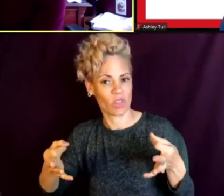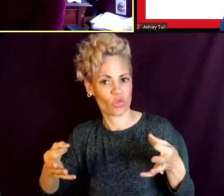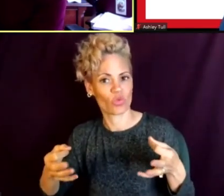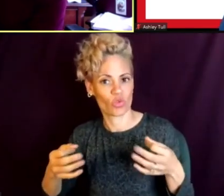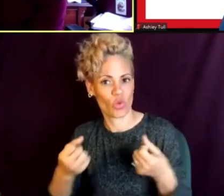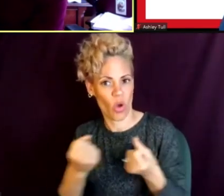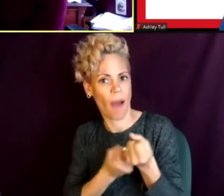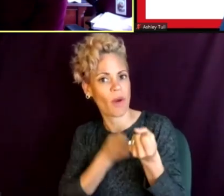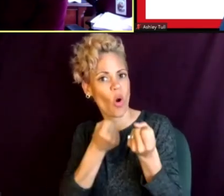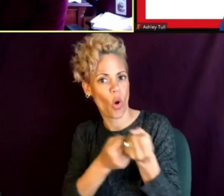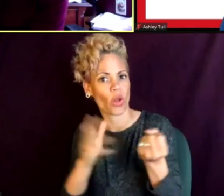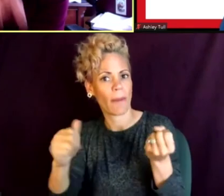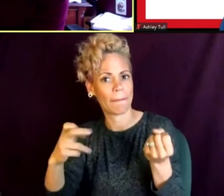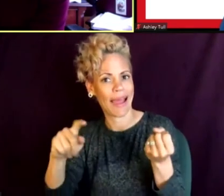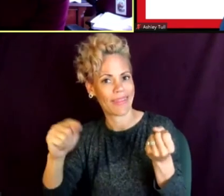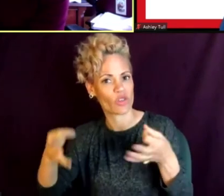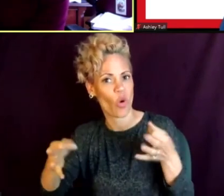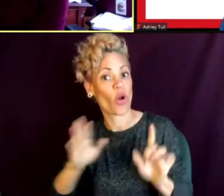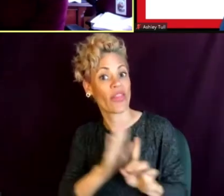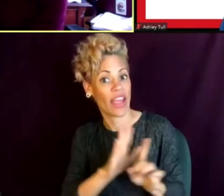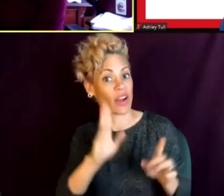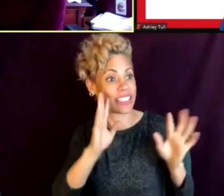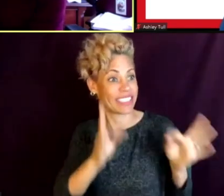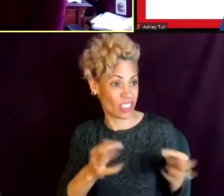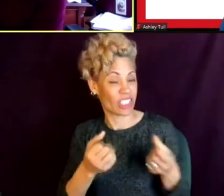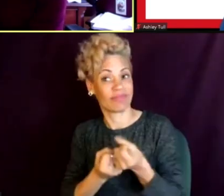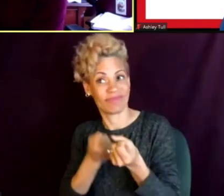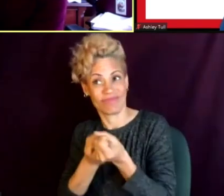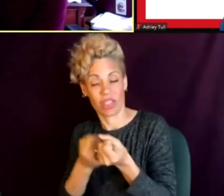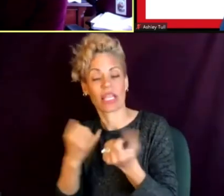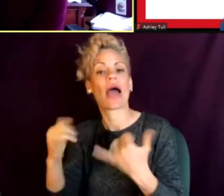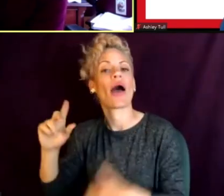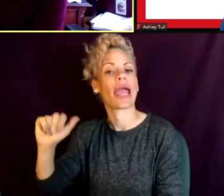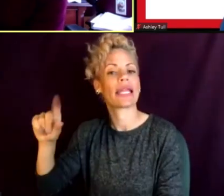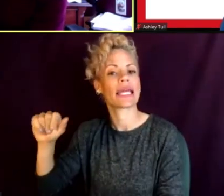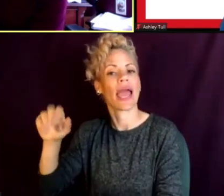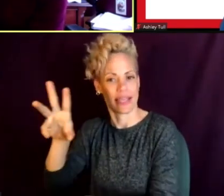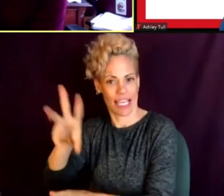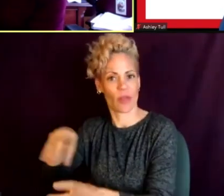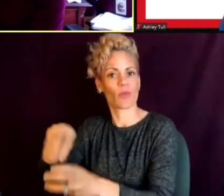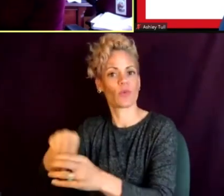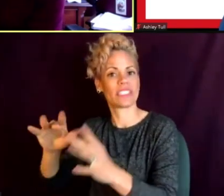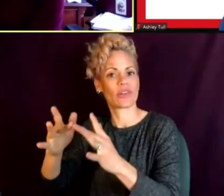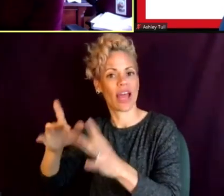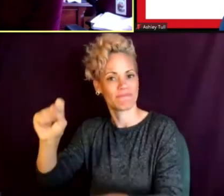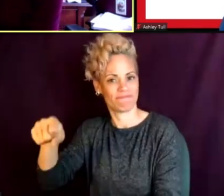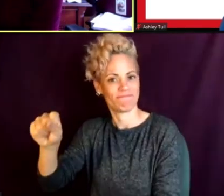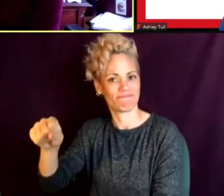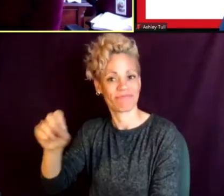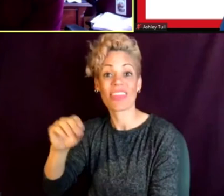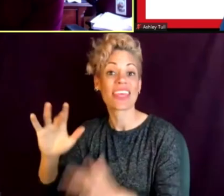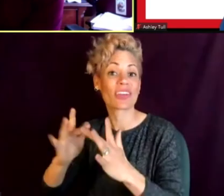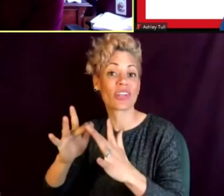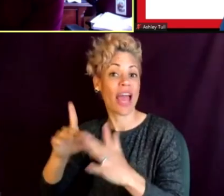means that the ADA does cover the internet and that the internet has to be accessible.